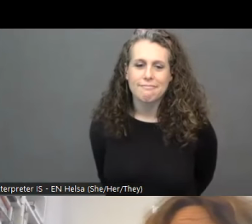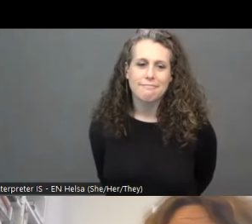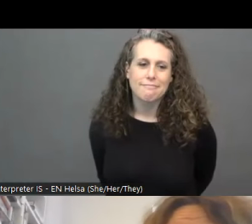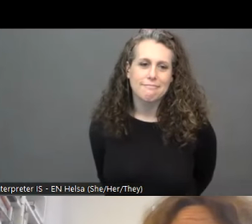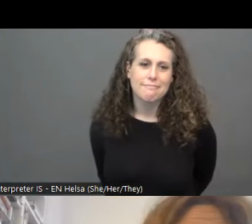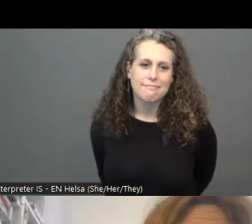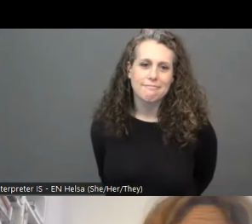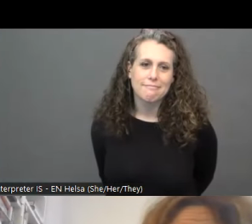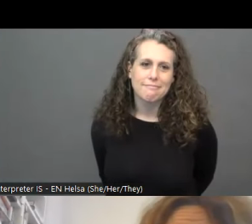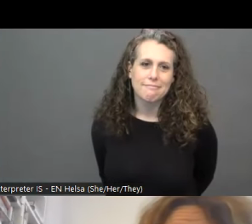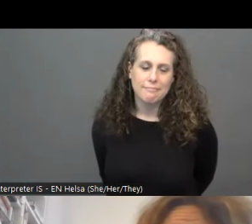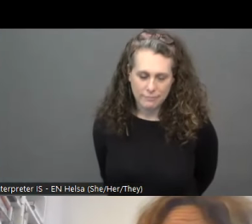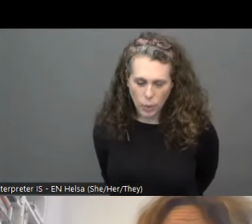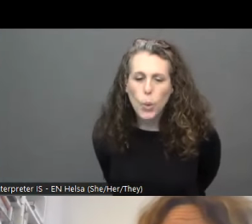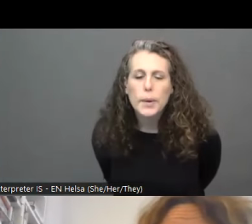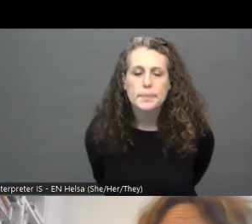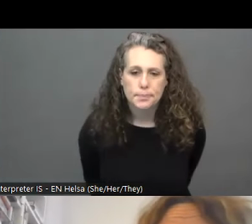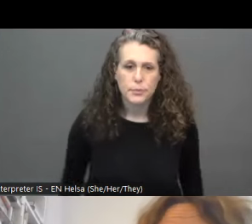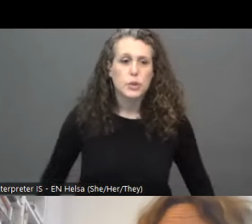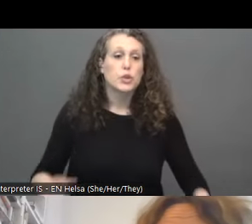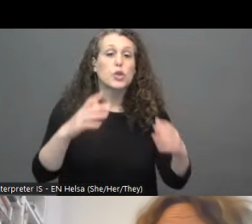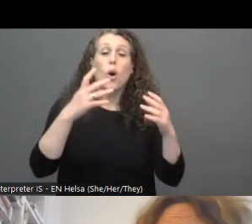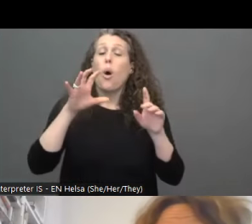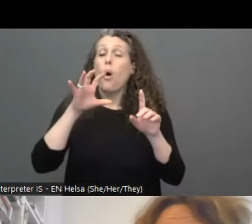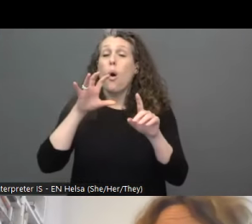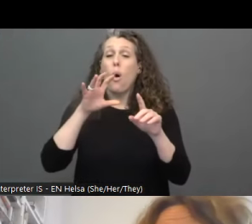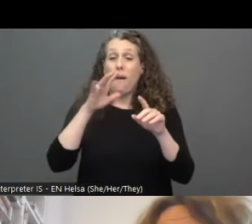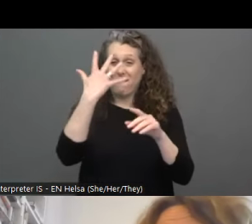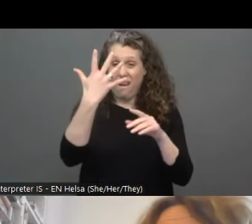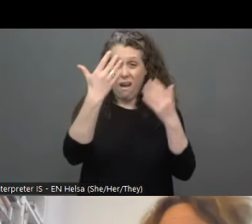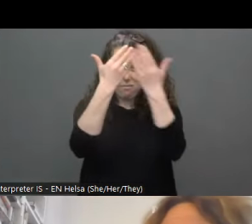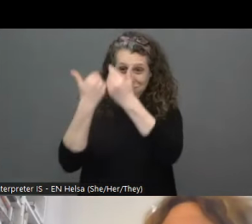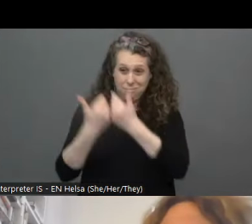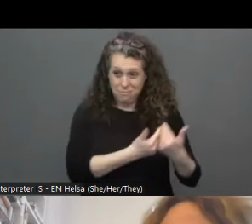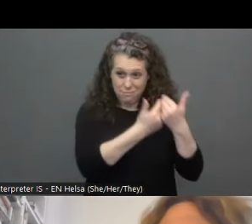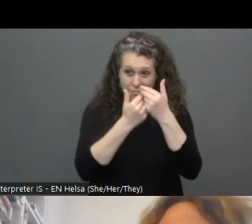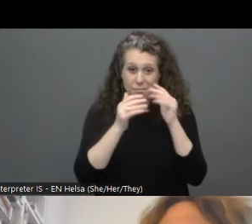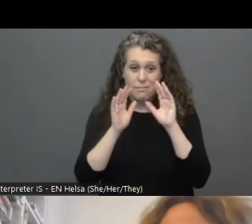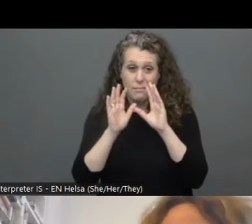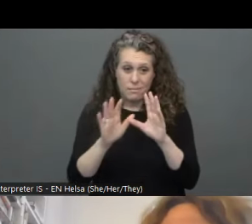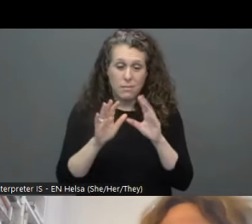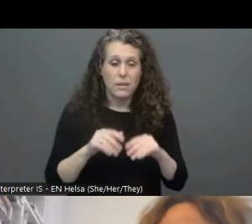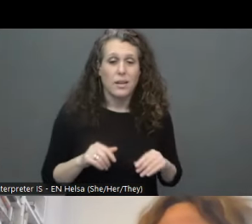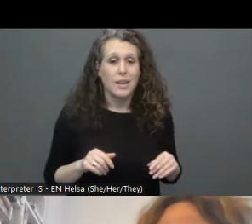And what we can share already in terms of the profile, let's say,